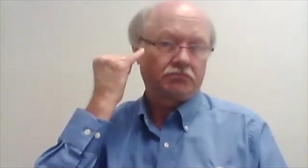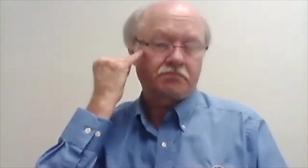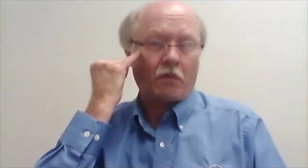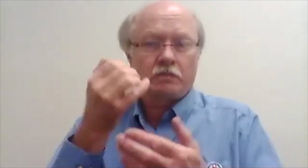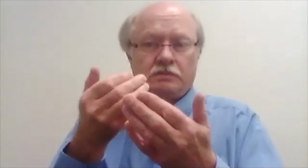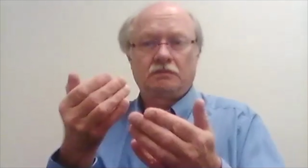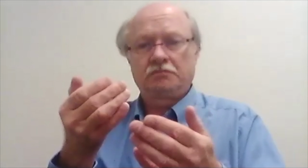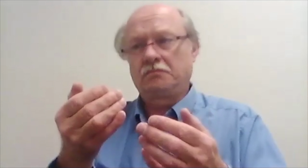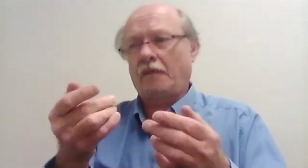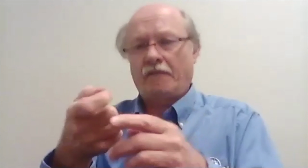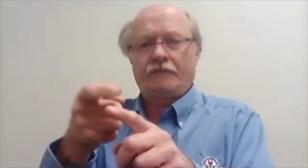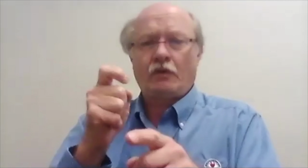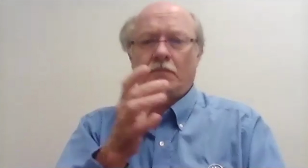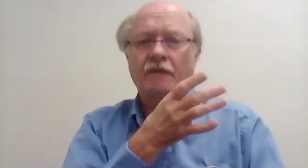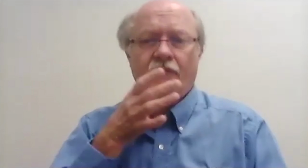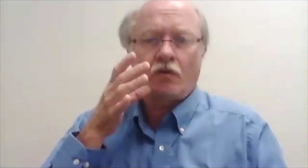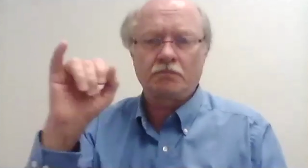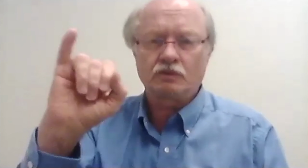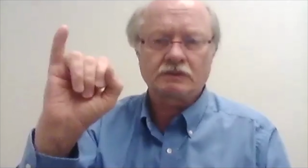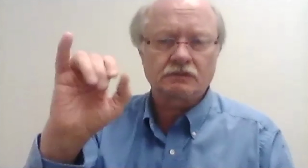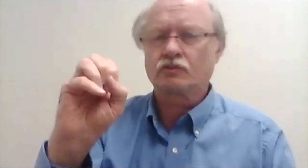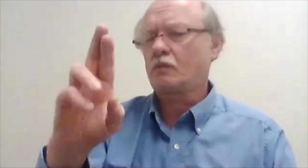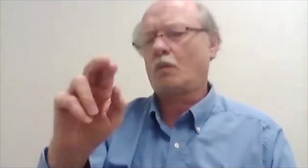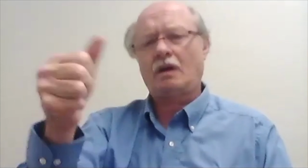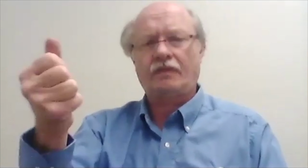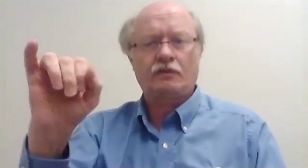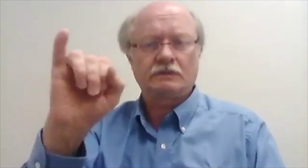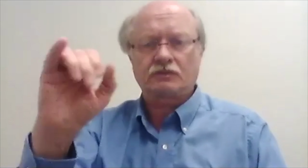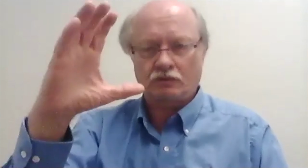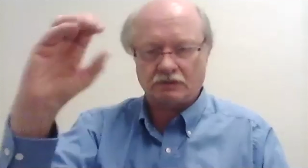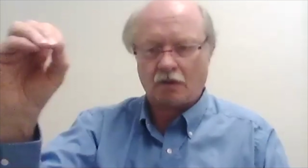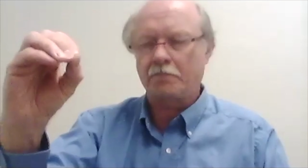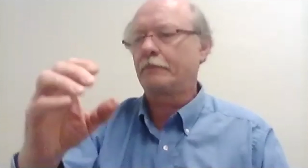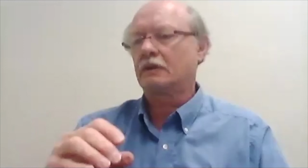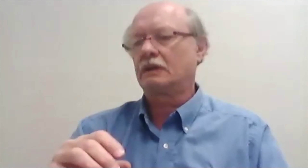Maybe from Farmers, or another insurance company. You want to have some coverage,